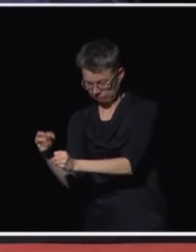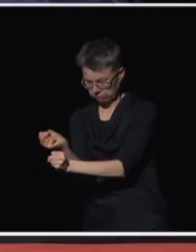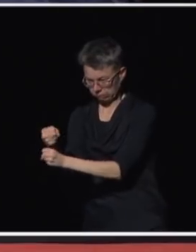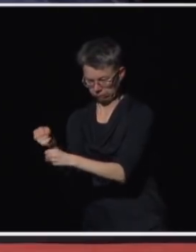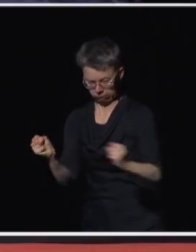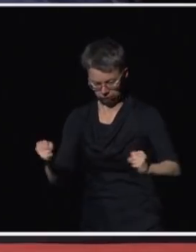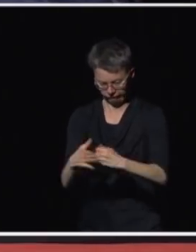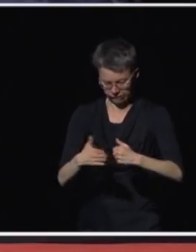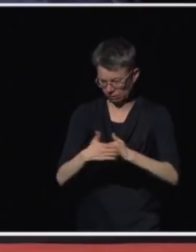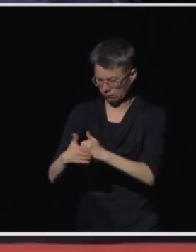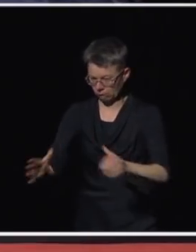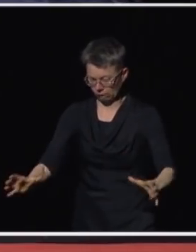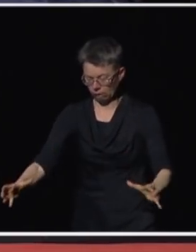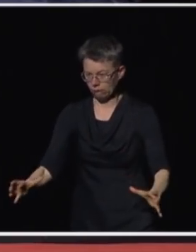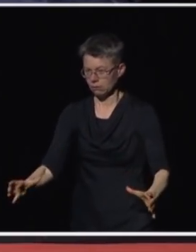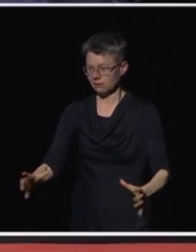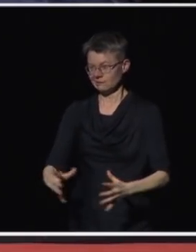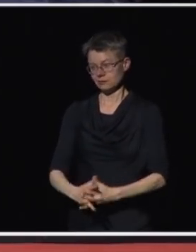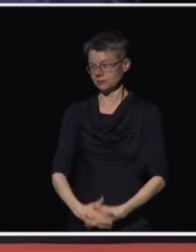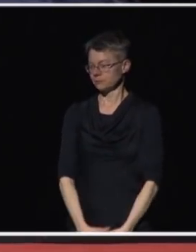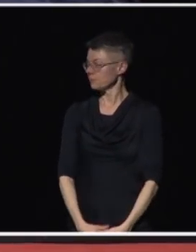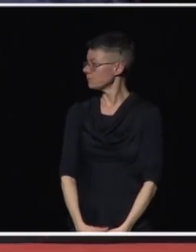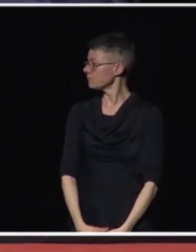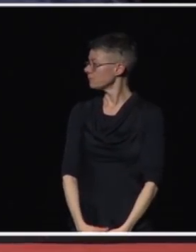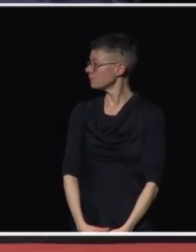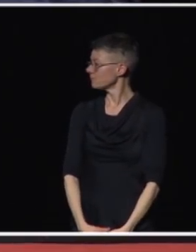And -- this is wrong on so many levels.